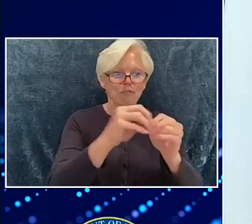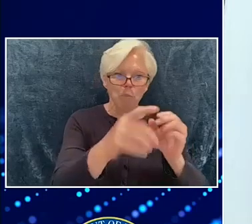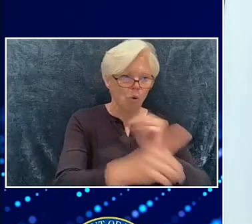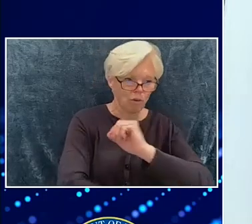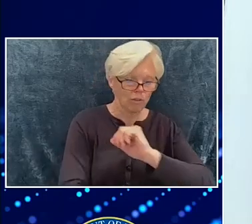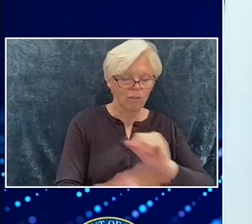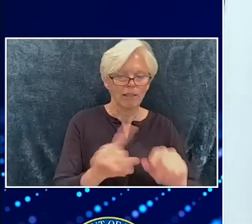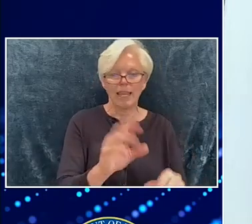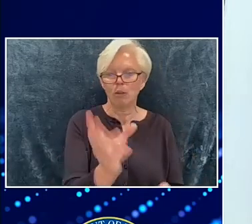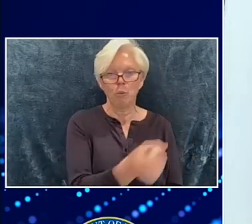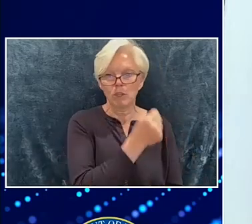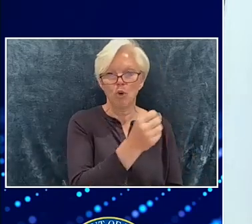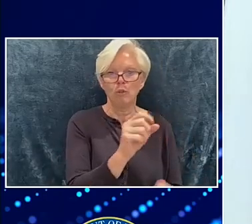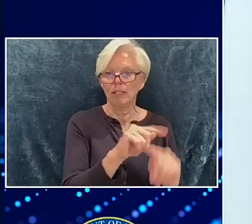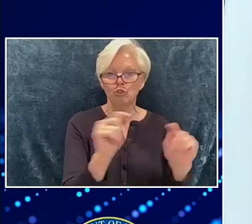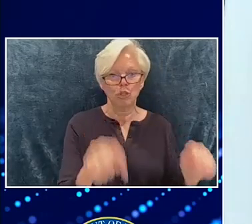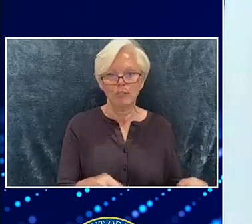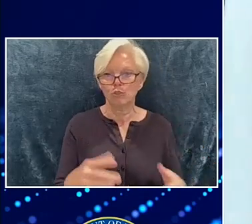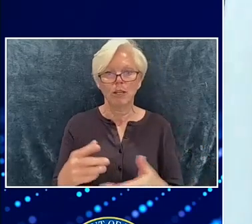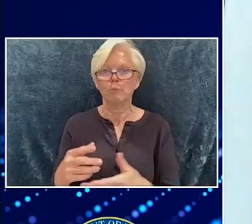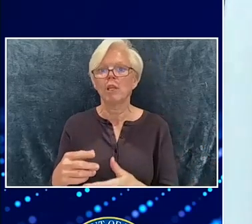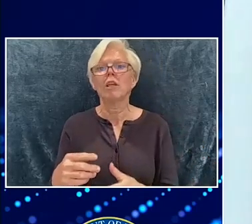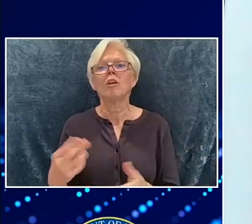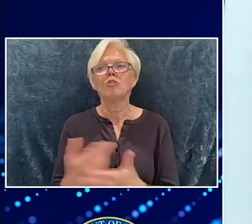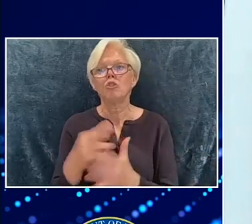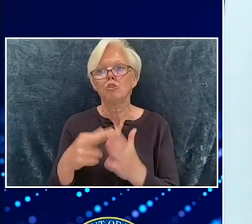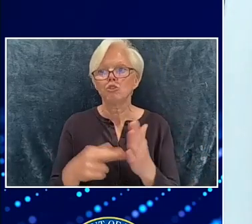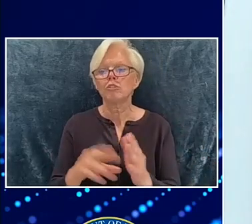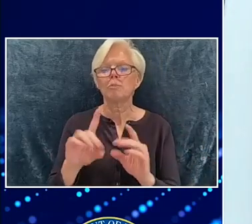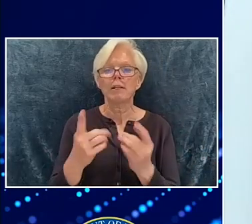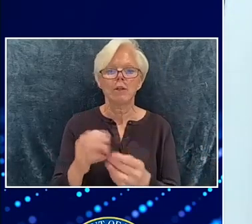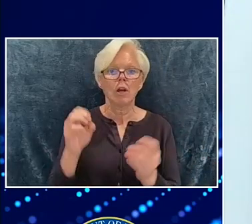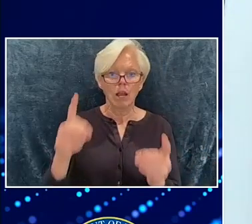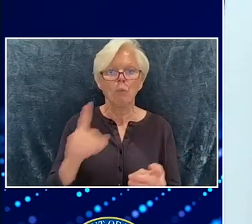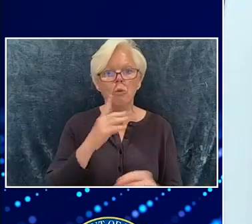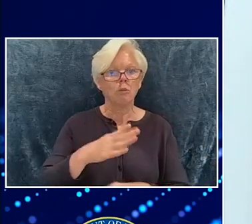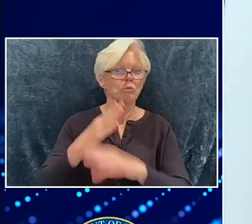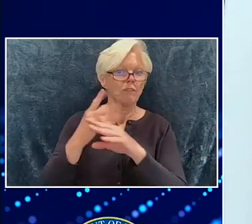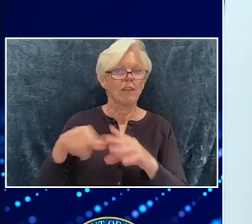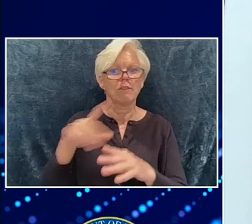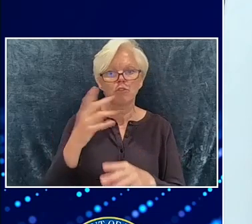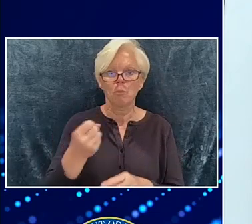New rules adopted by the US Department of ED will prevent institutions from withholding transcripts for terms in which